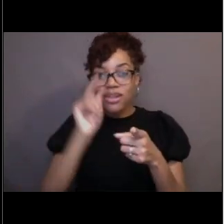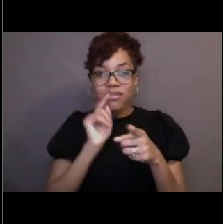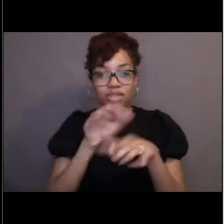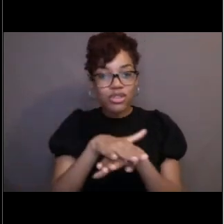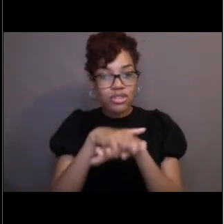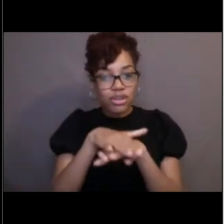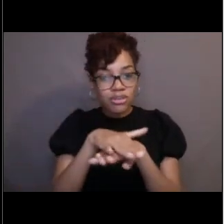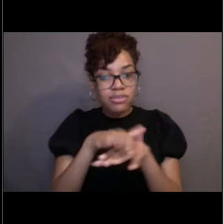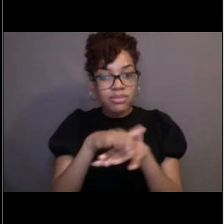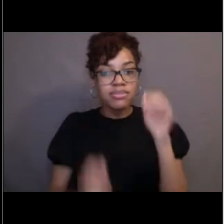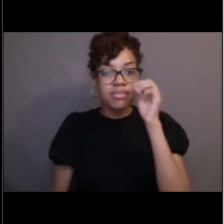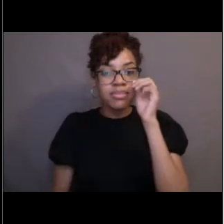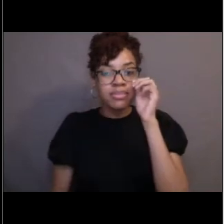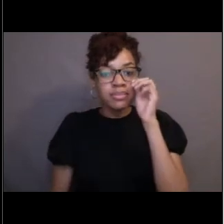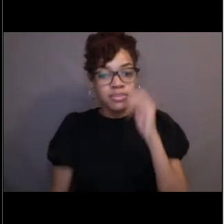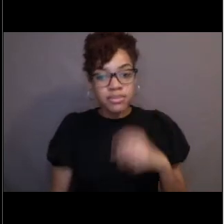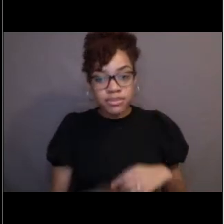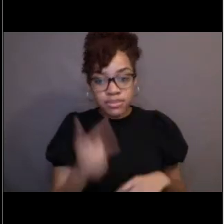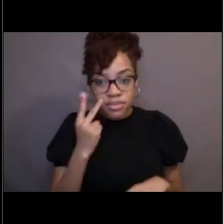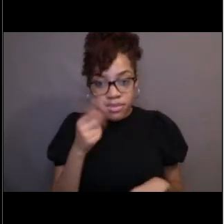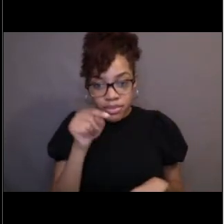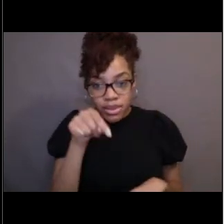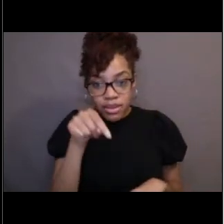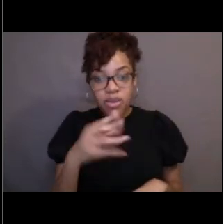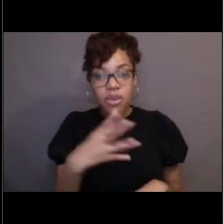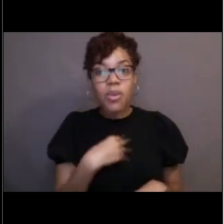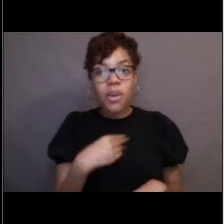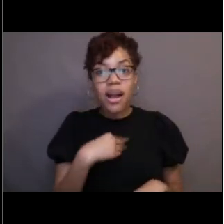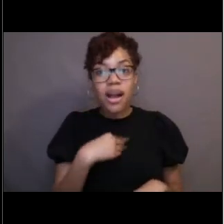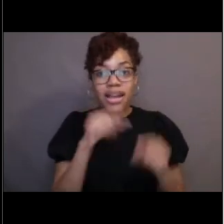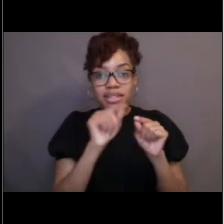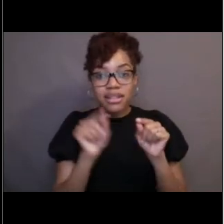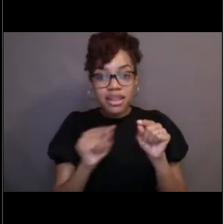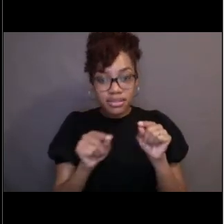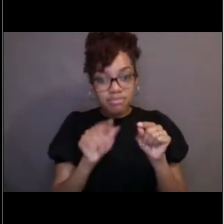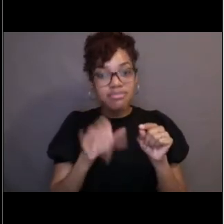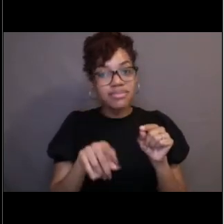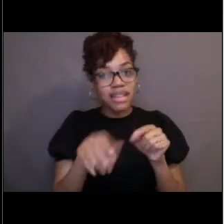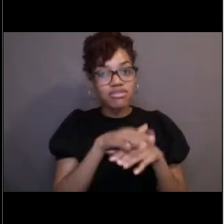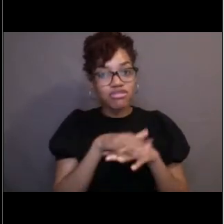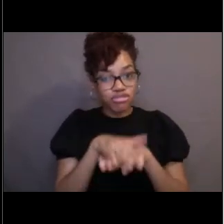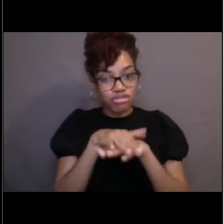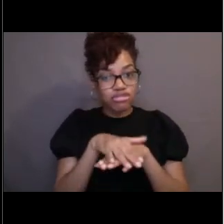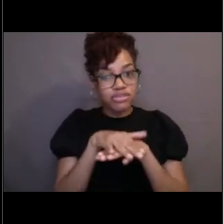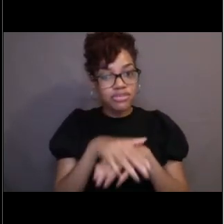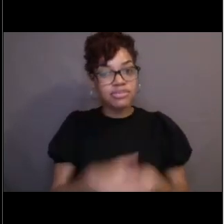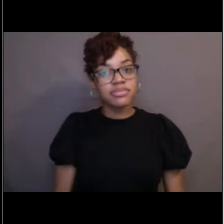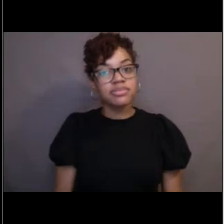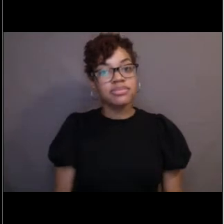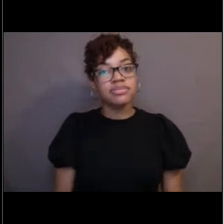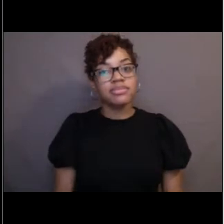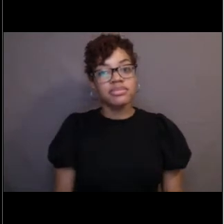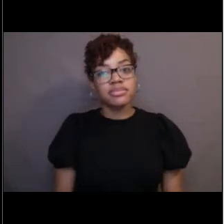And down at the bottom there, you see these white dots, that's actually the leatherback turtle. And so I'll hit play here, that's my face.